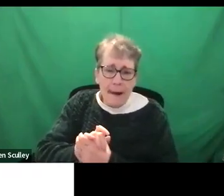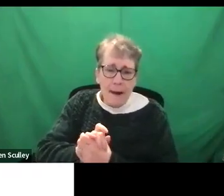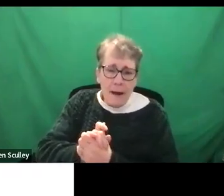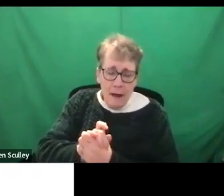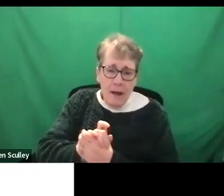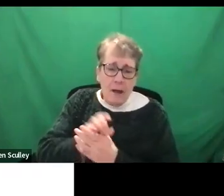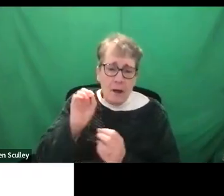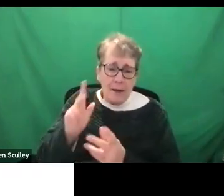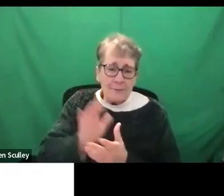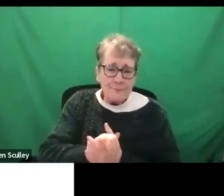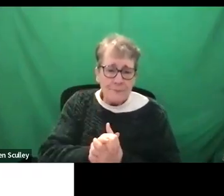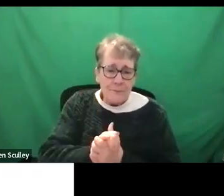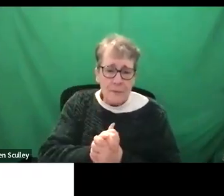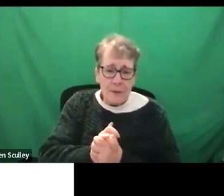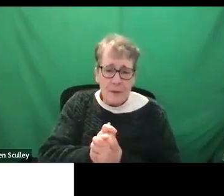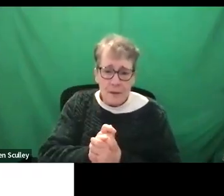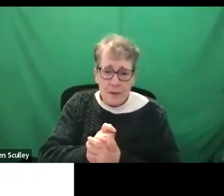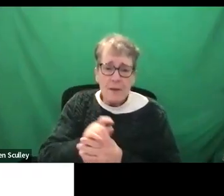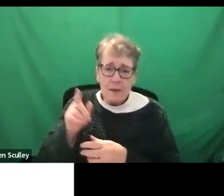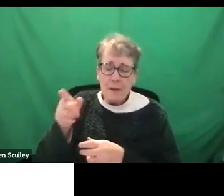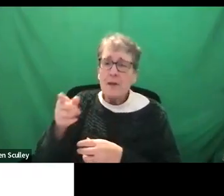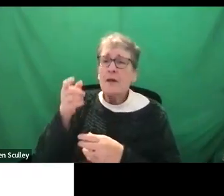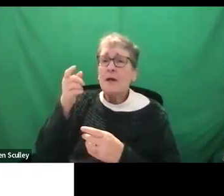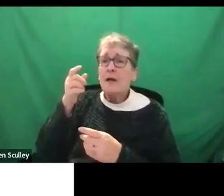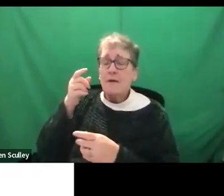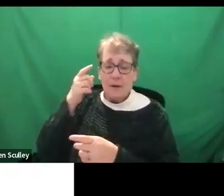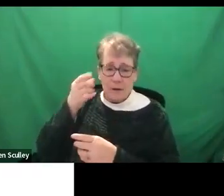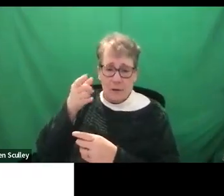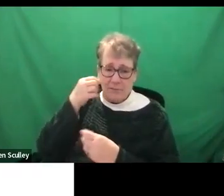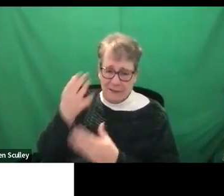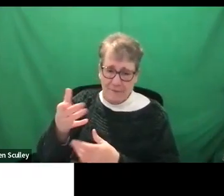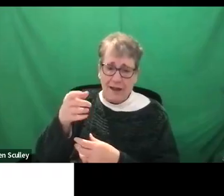I told you that we would be talking about practical tools and social workers. So getting into that now.